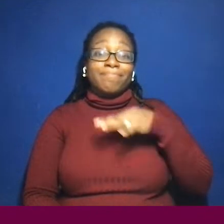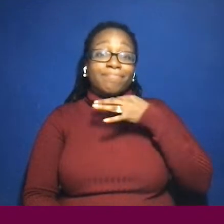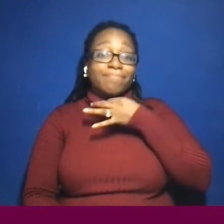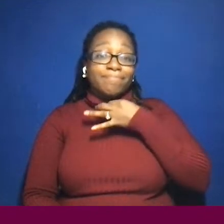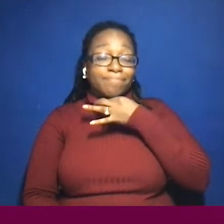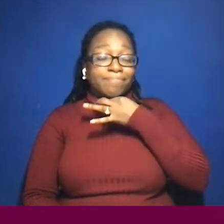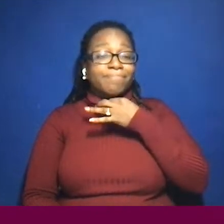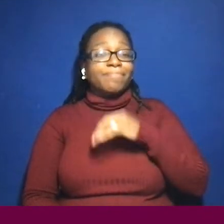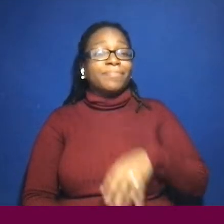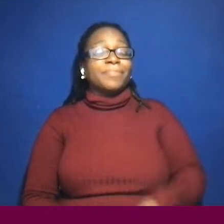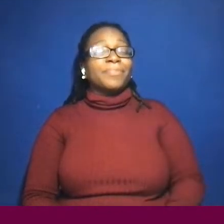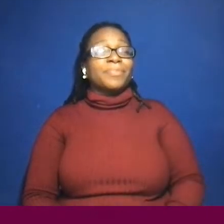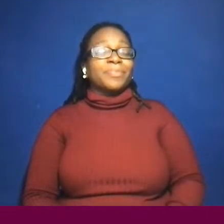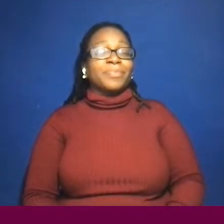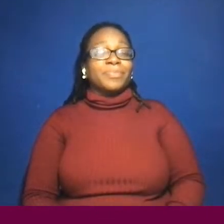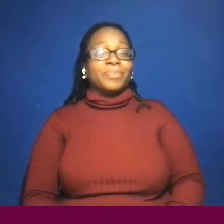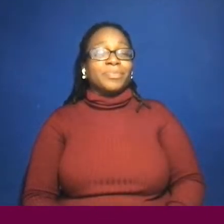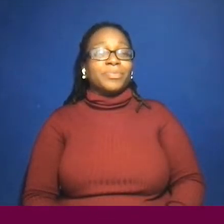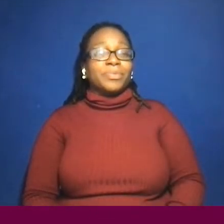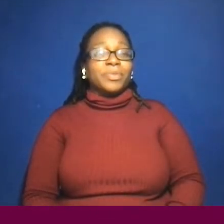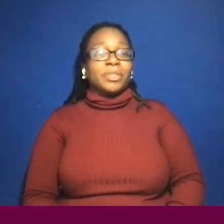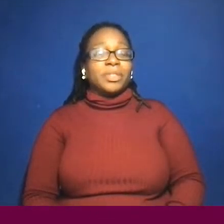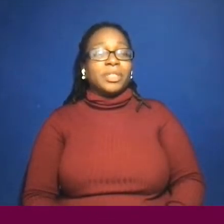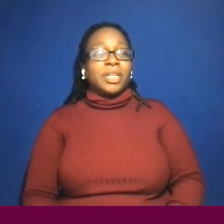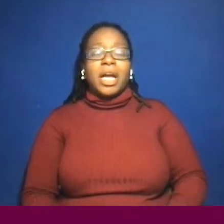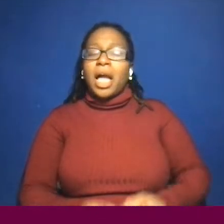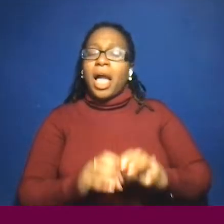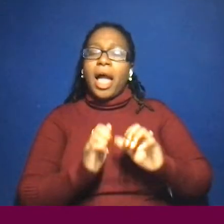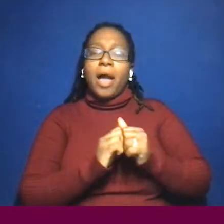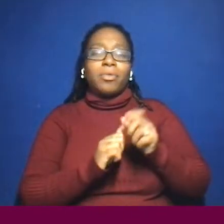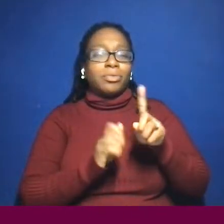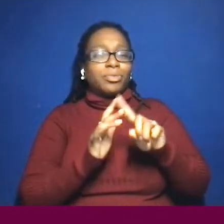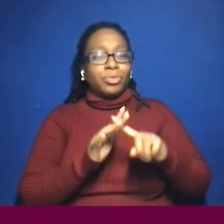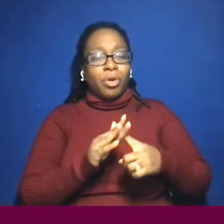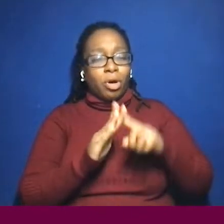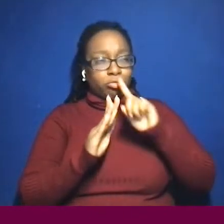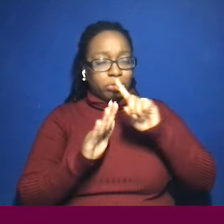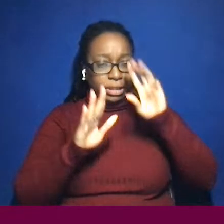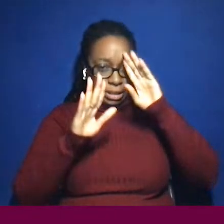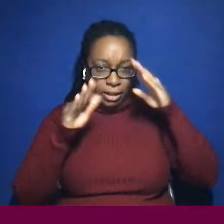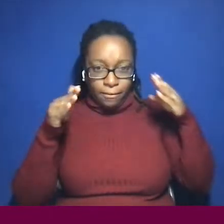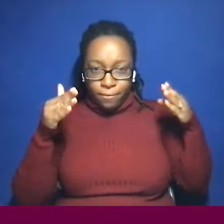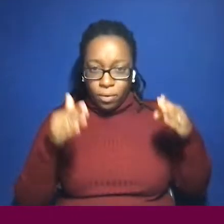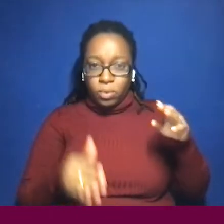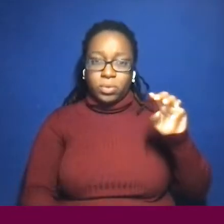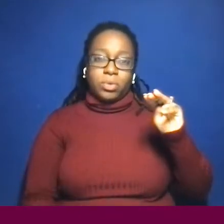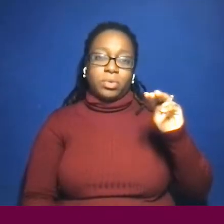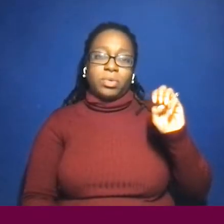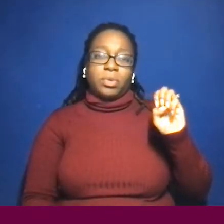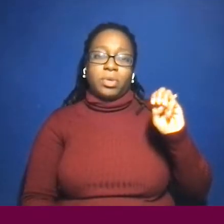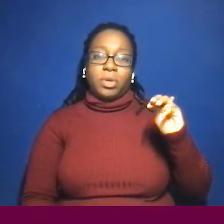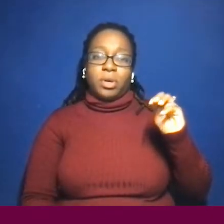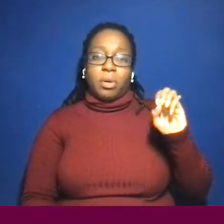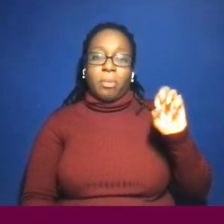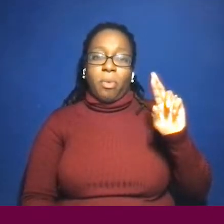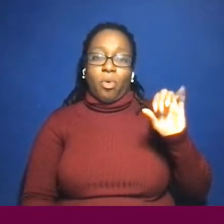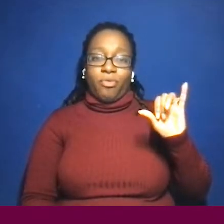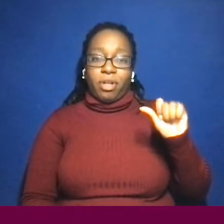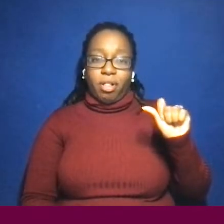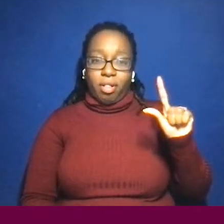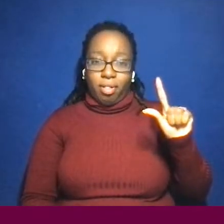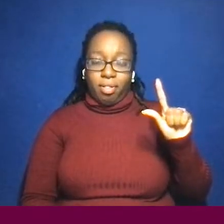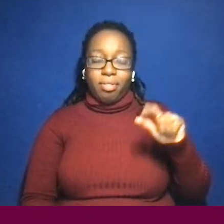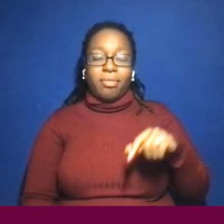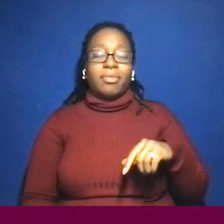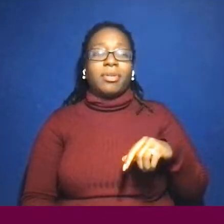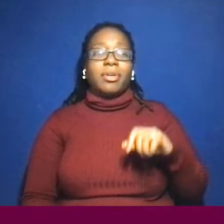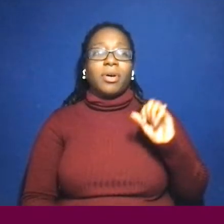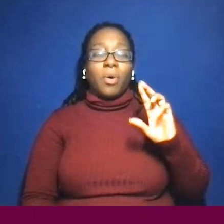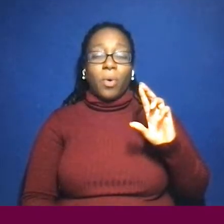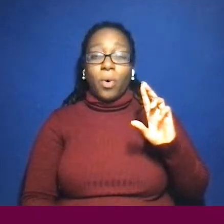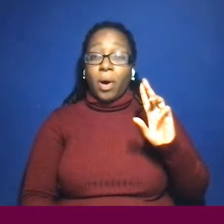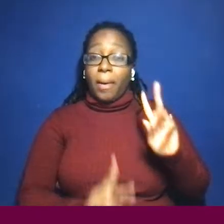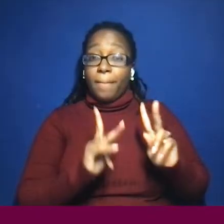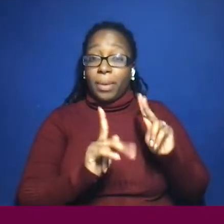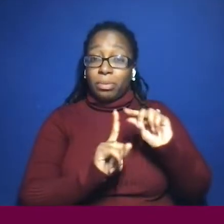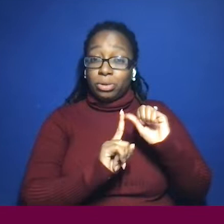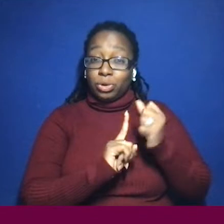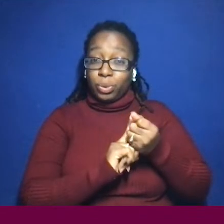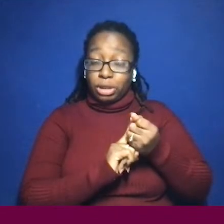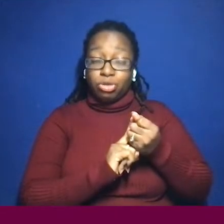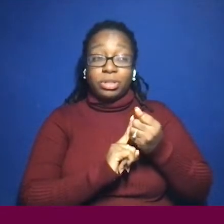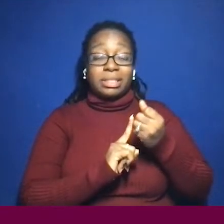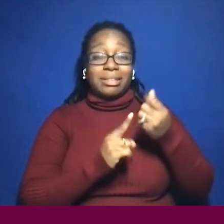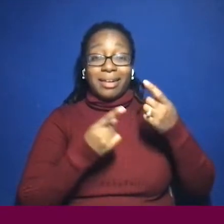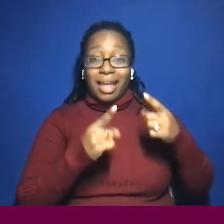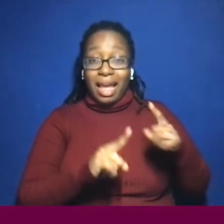so focused on Memorial and the circumstances for people in New Orleans during Katrina?